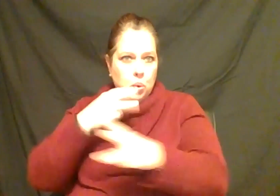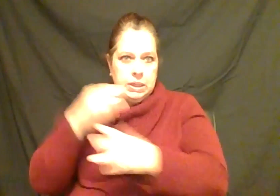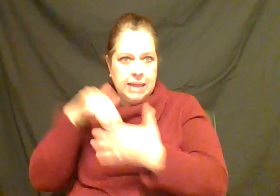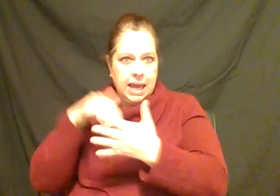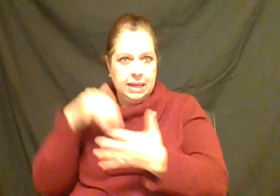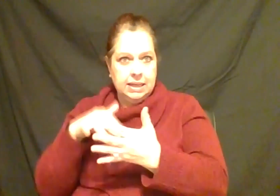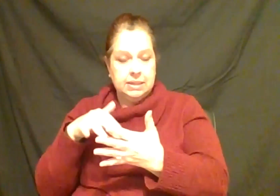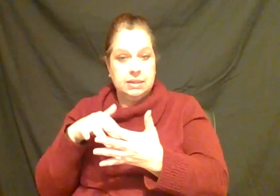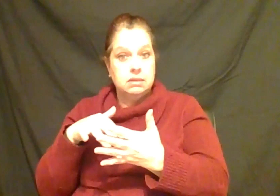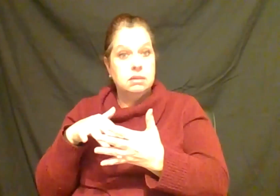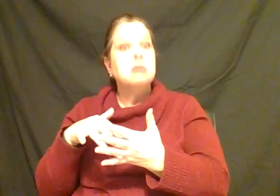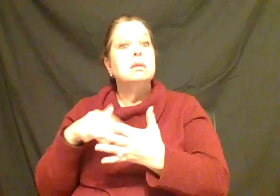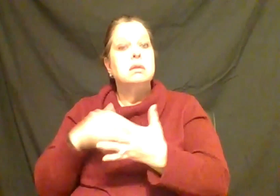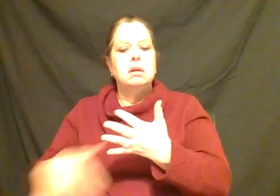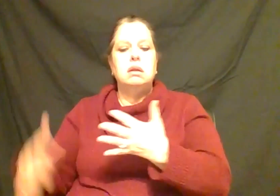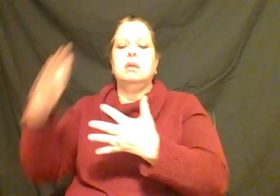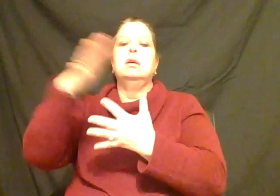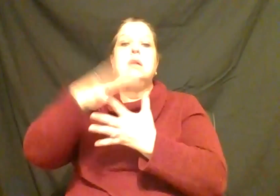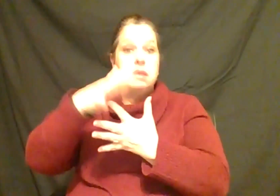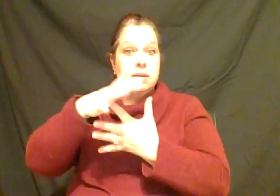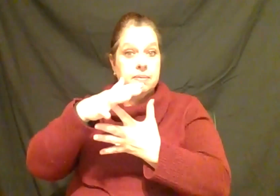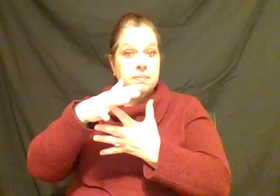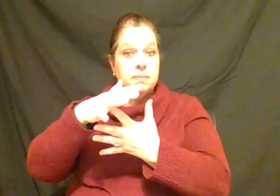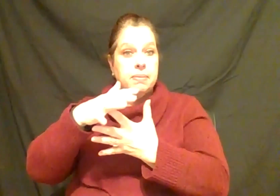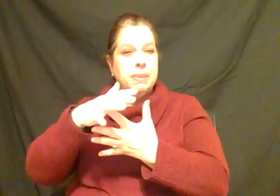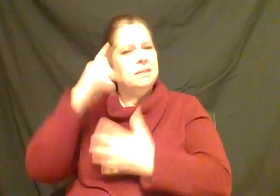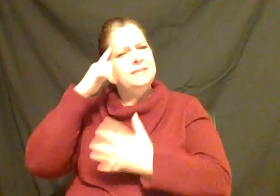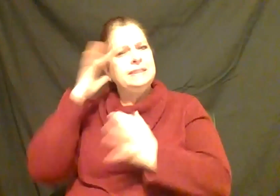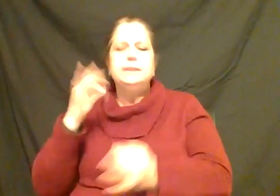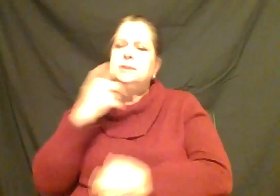and so when we get to 11th grade they then change their mind like you know i